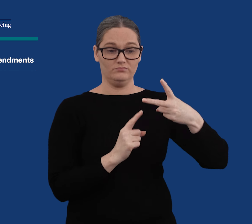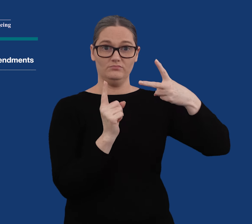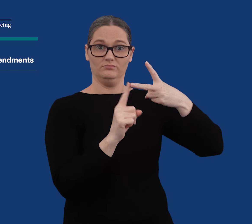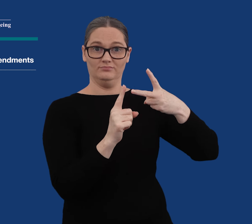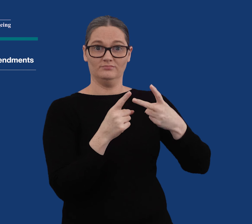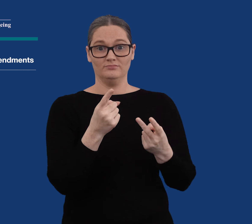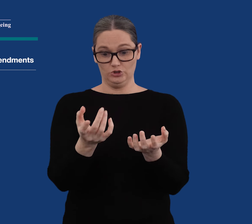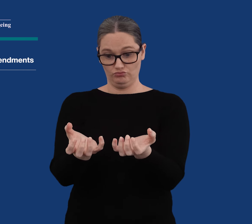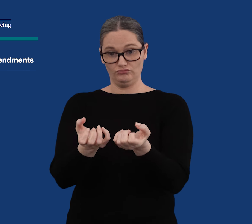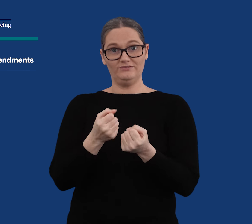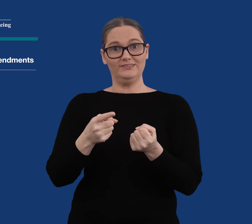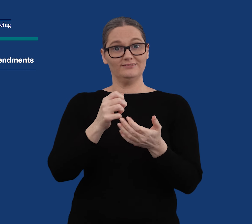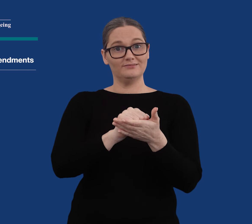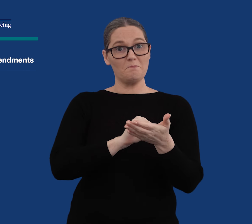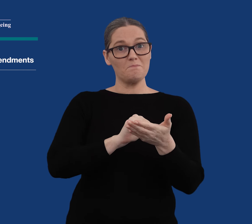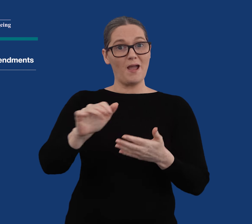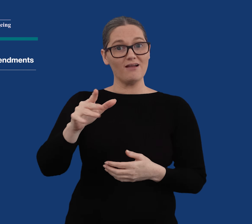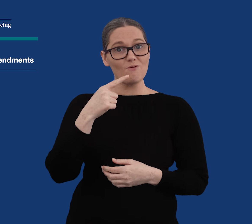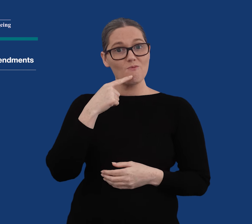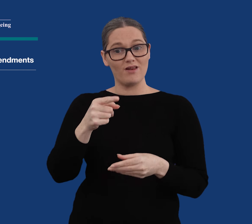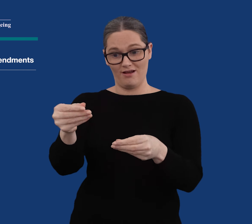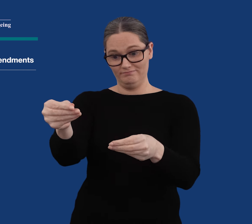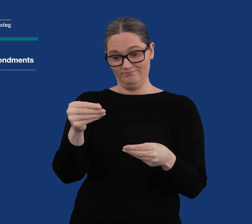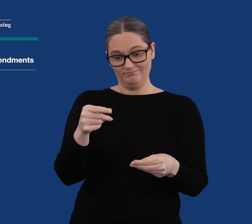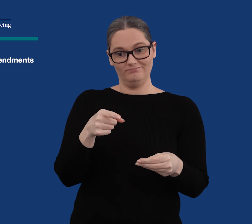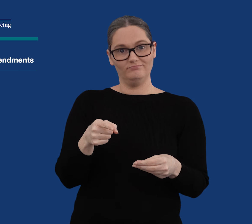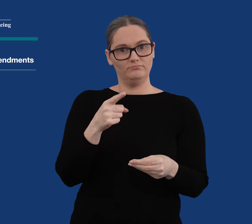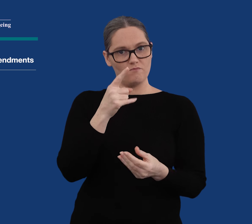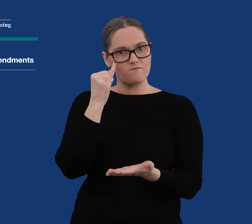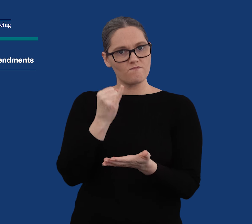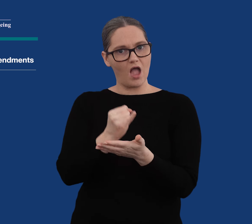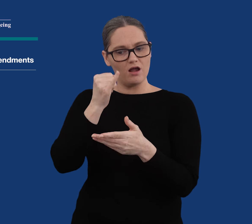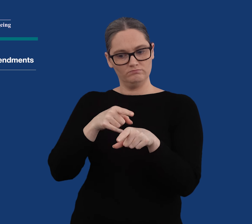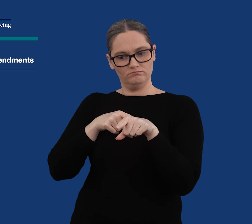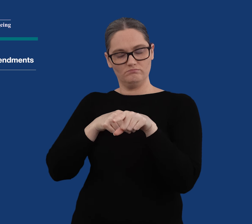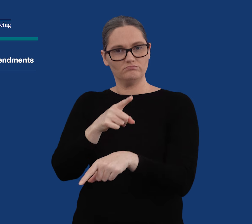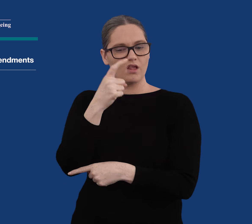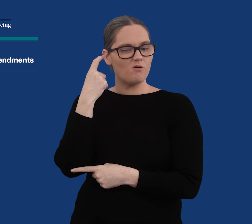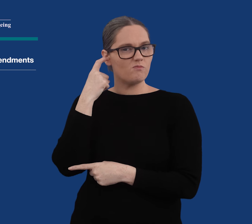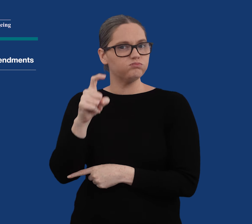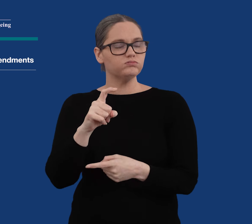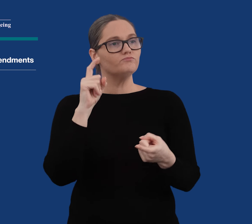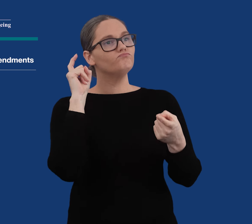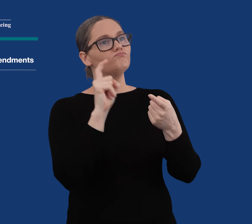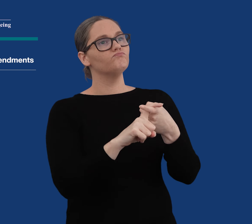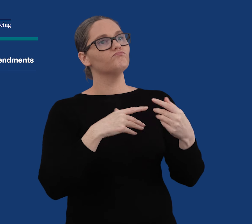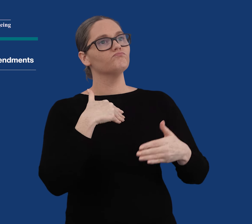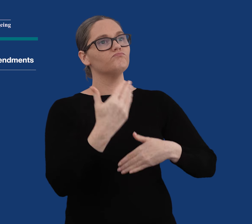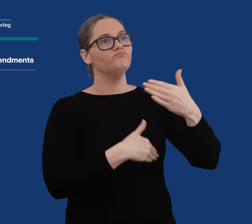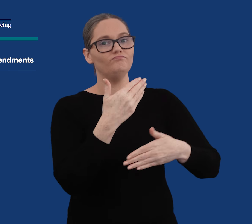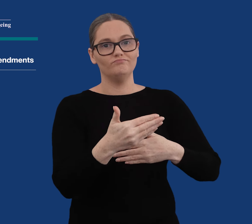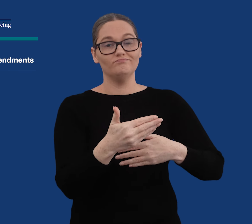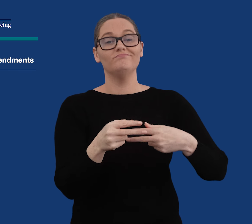• Failing to comply with a banning order.